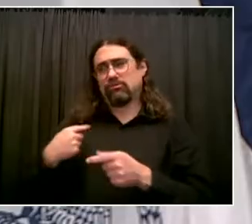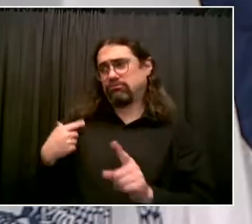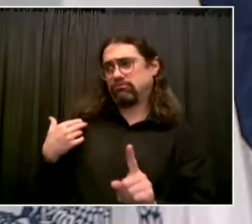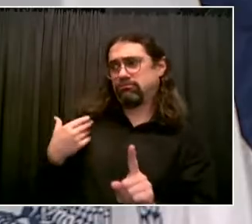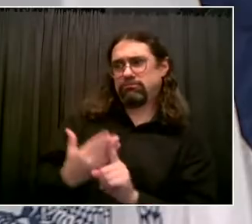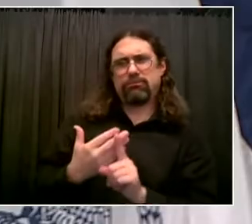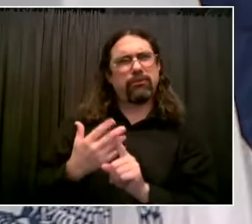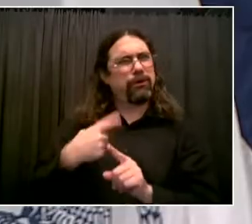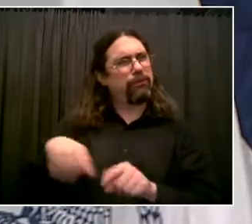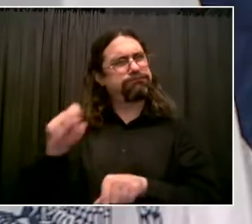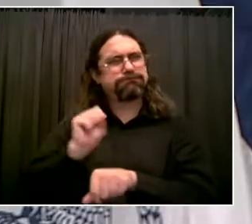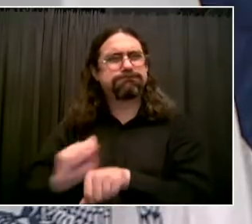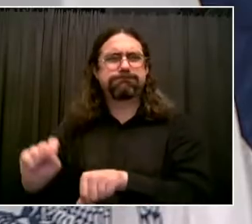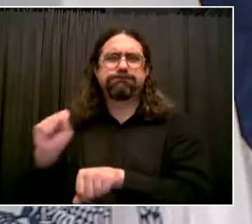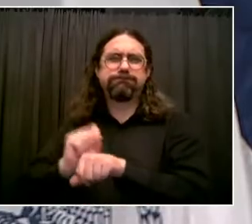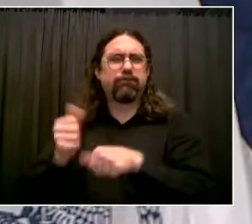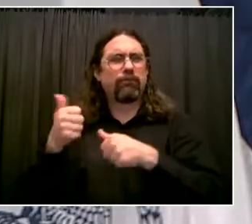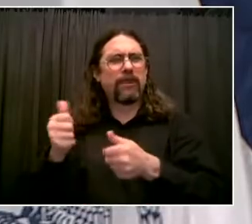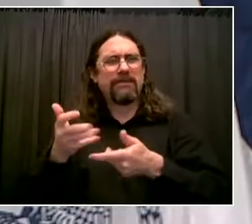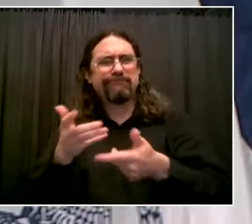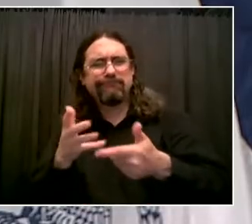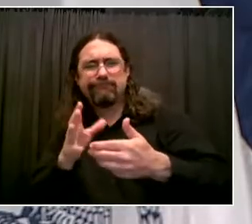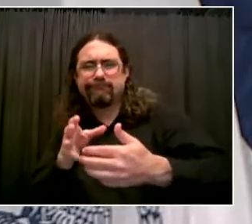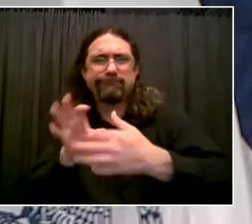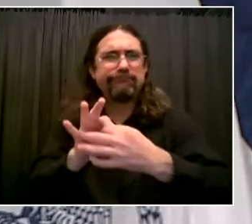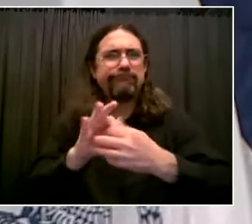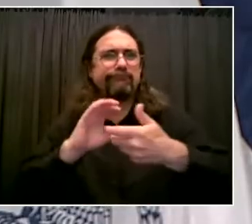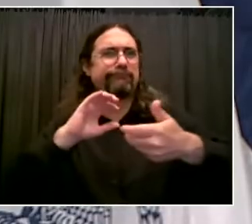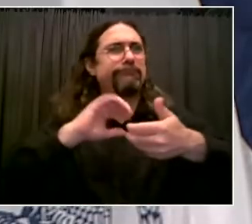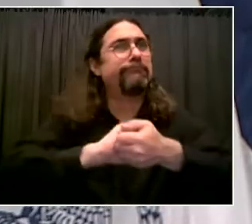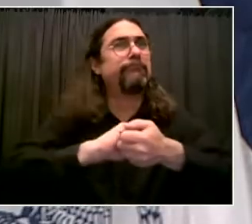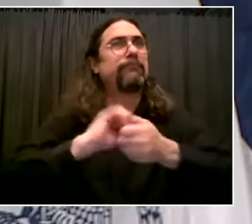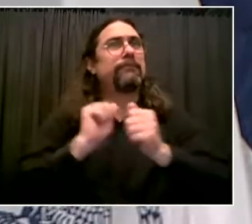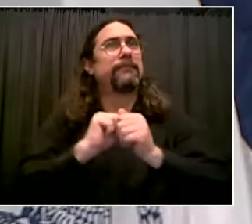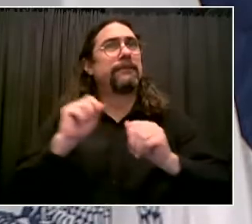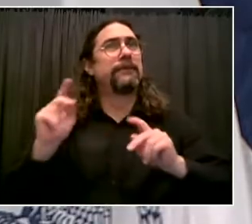STRAIGHTFORWARD ABOUT THIS. THE RELATIONSHIP THAT HAD BEEN BUILT